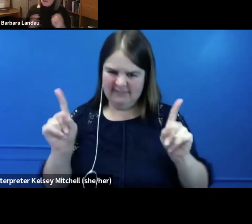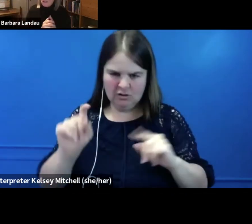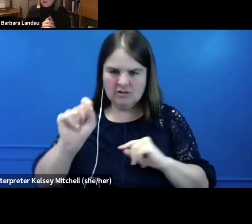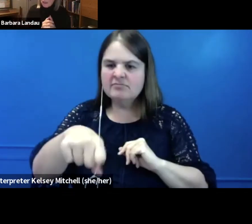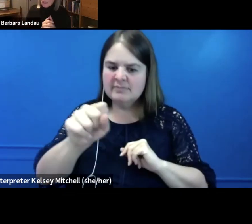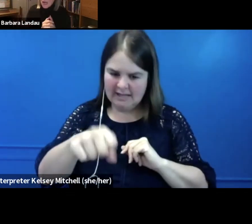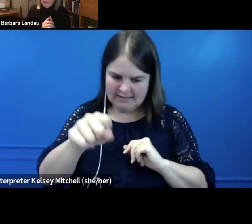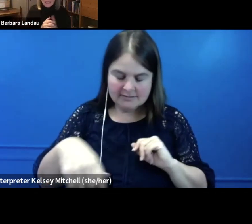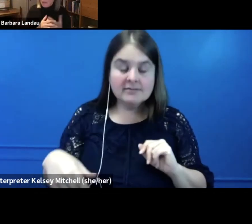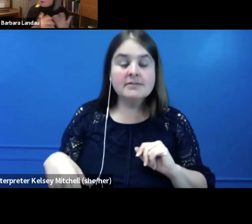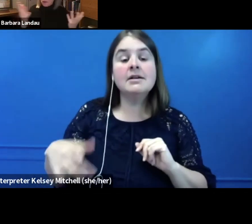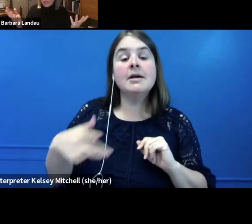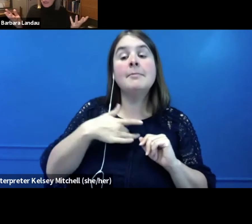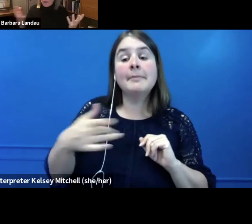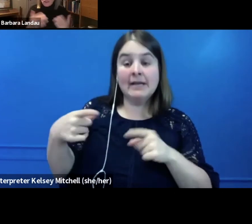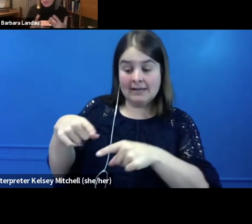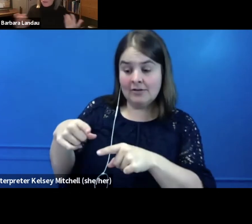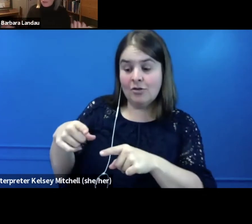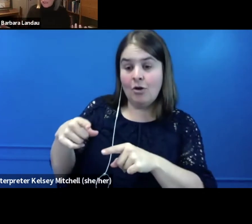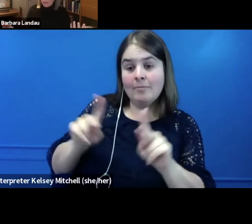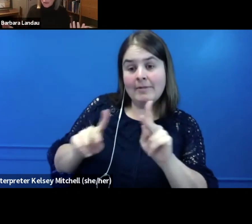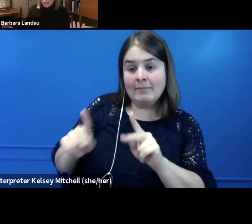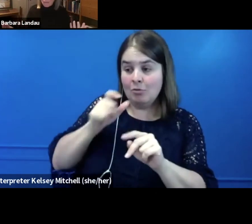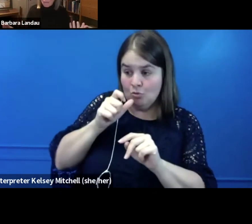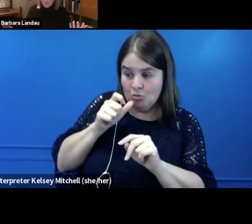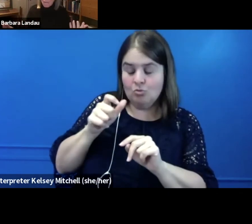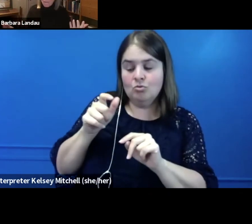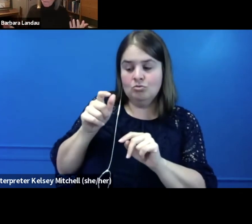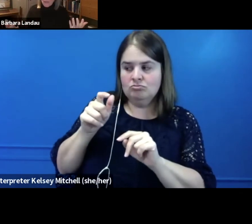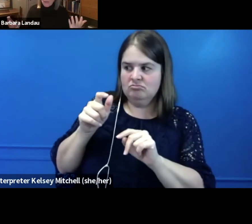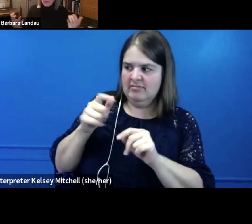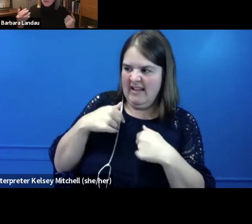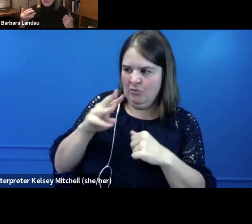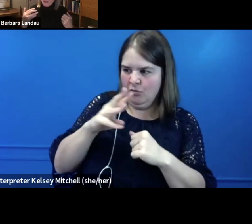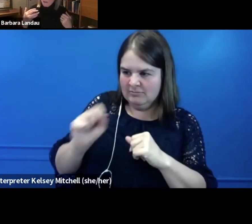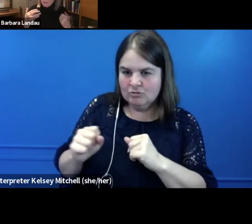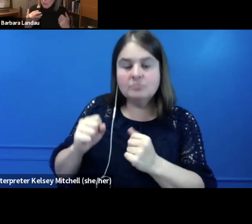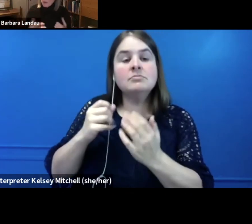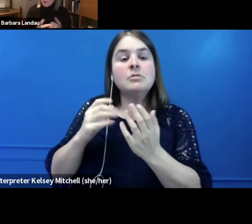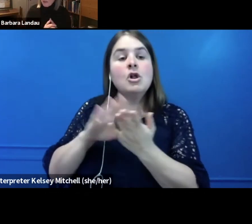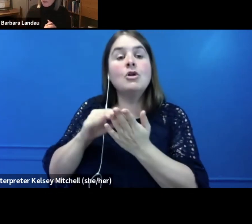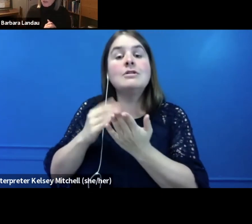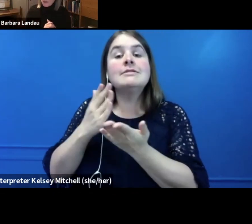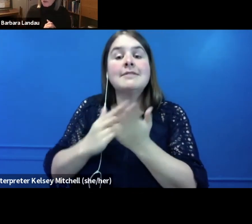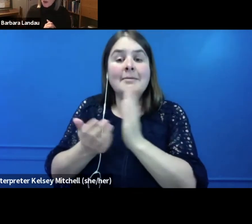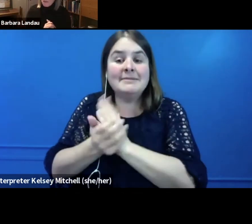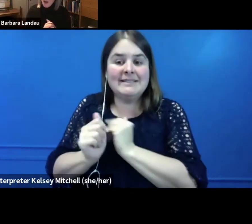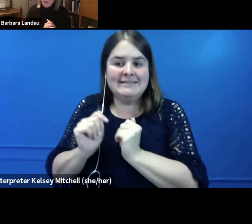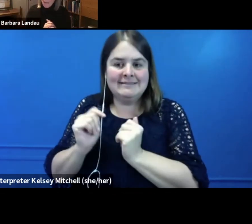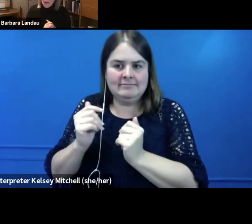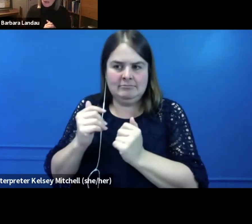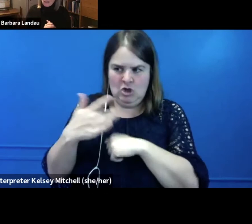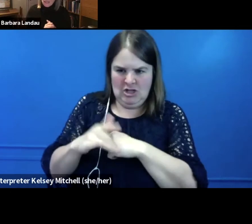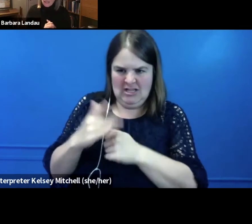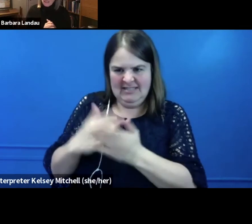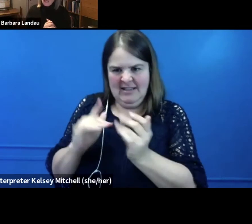developmental timing some are early emerging some are late emerging